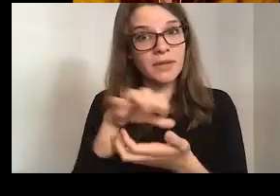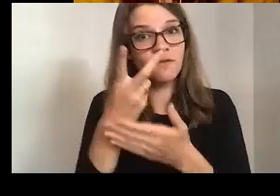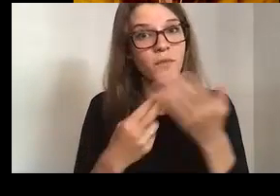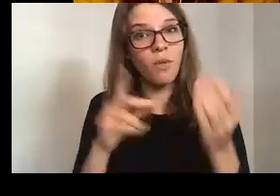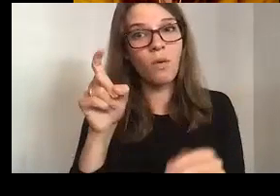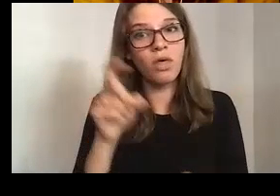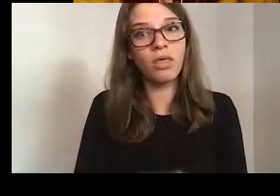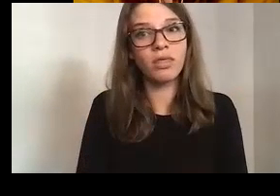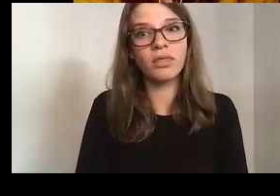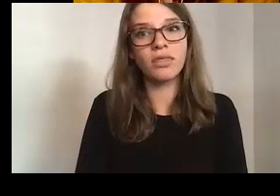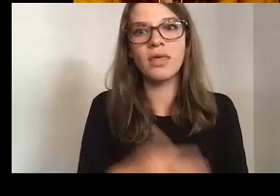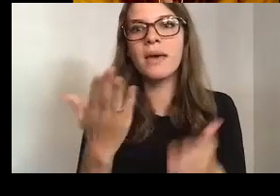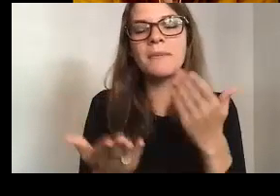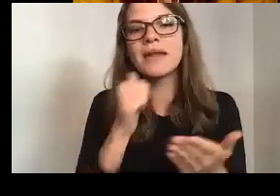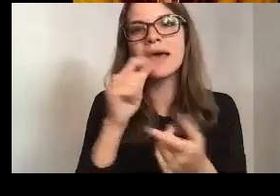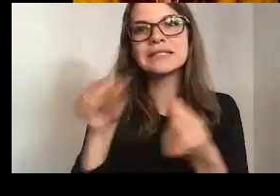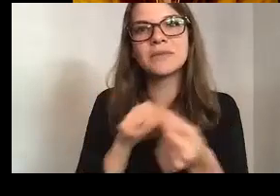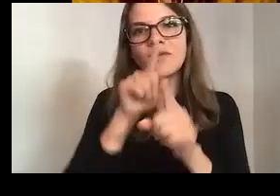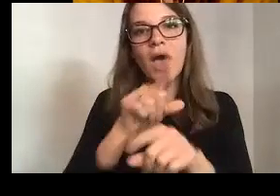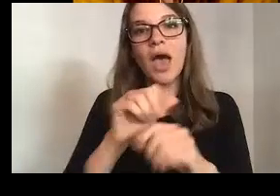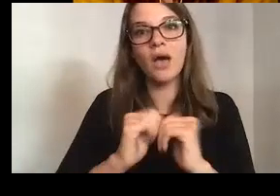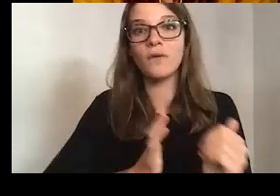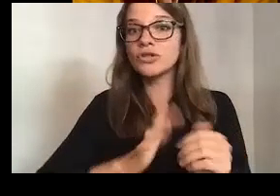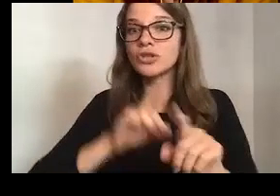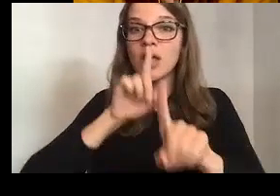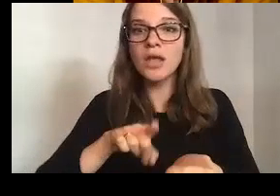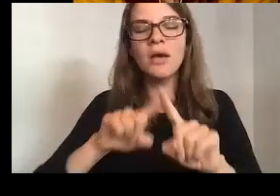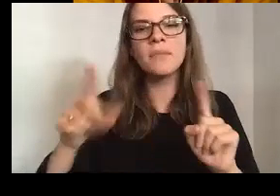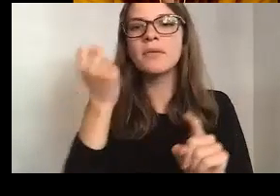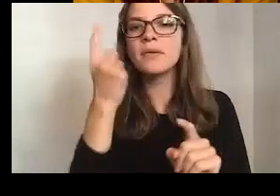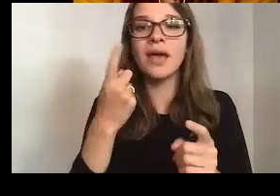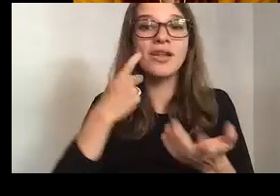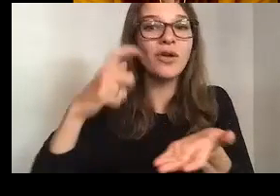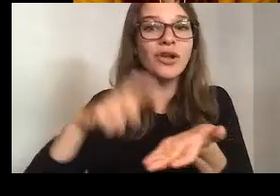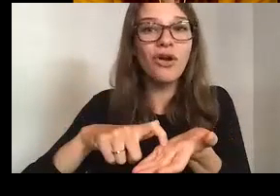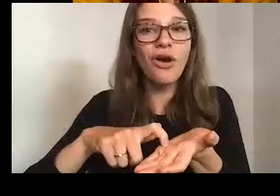be a specific answer of how to address these but sometimes just that acknowledgement of kind of the